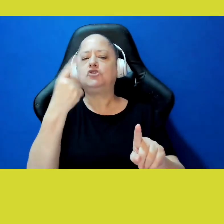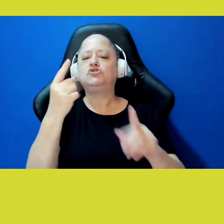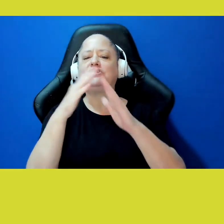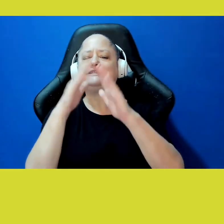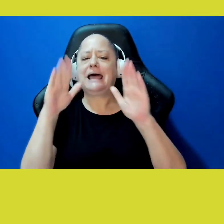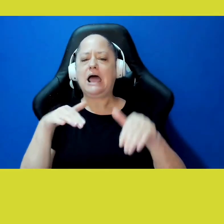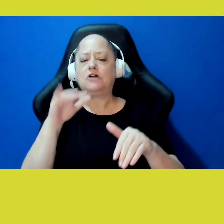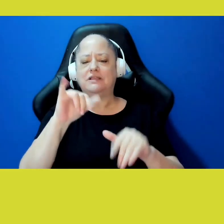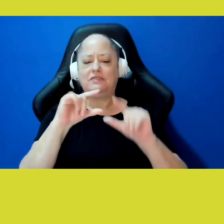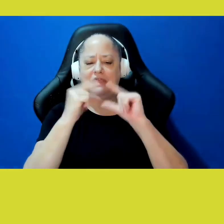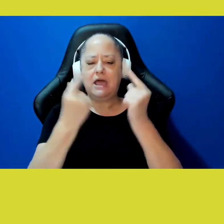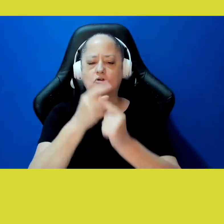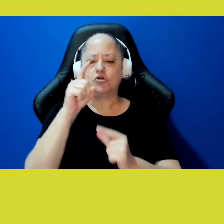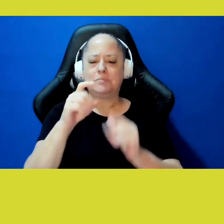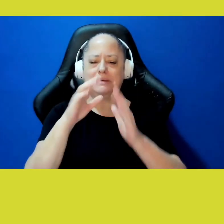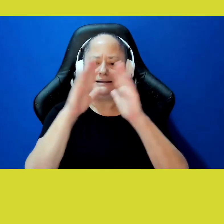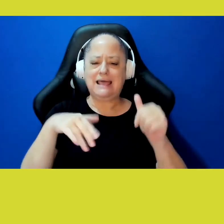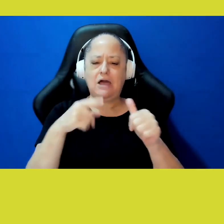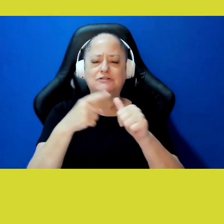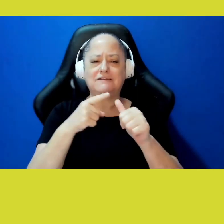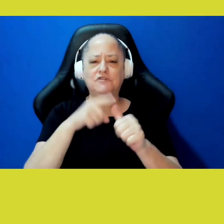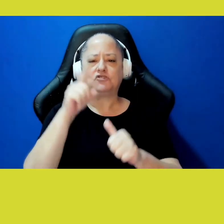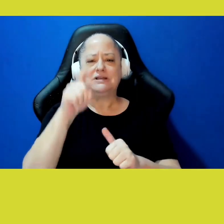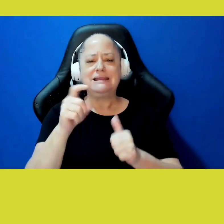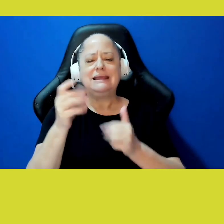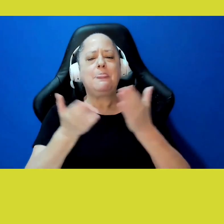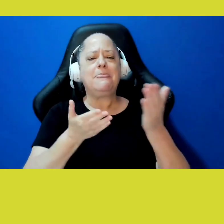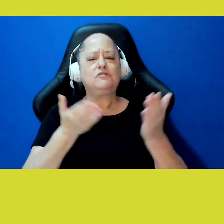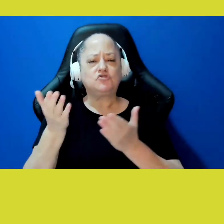that needs housing first we need the services thank